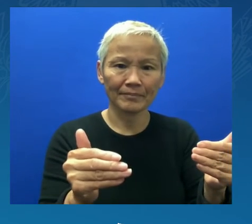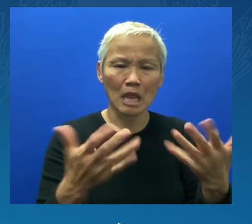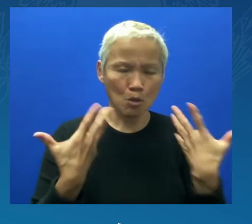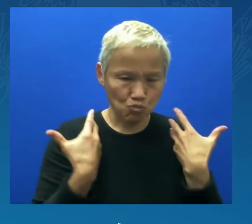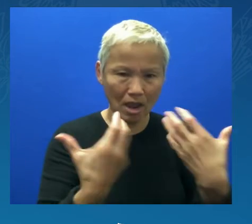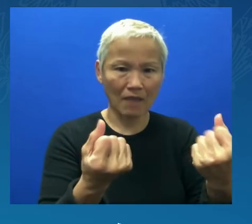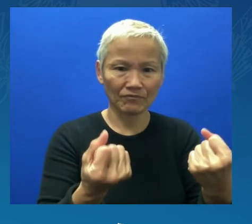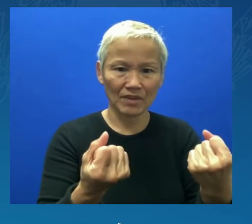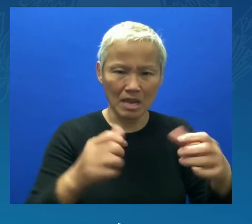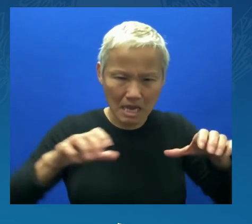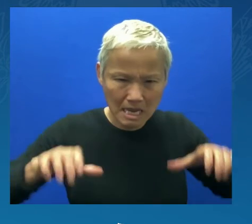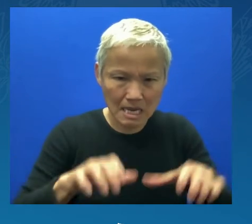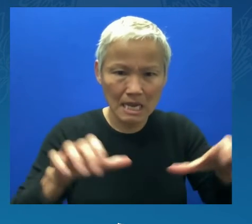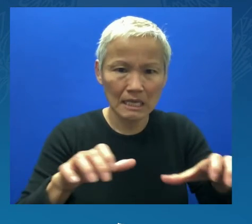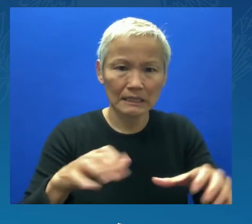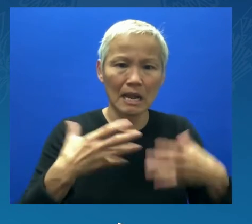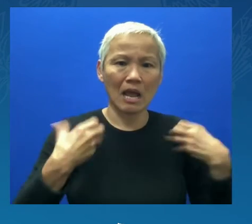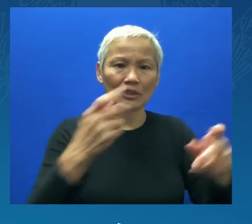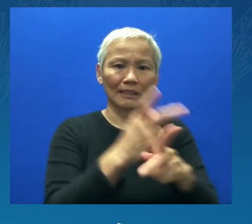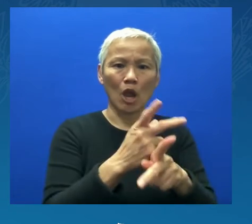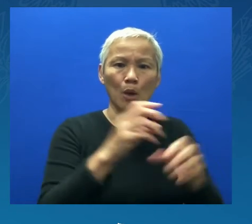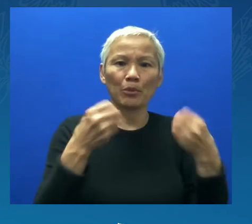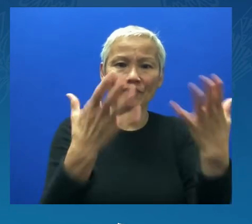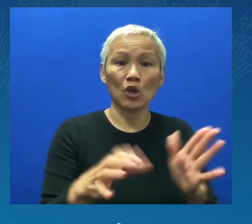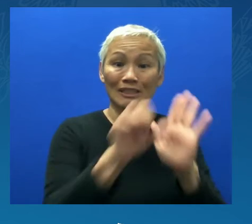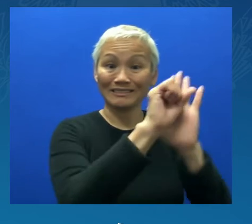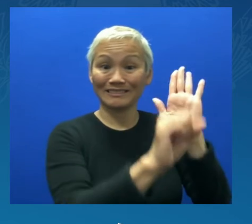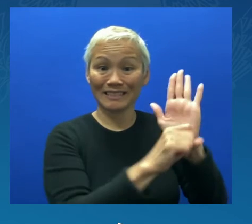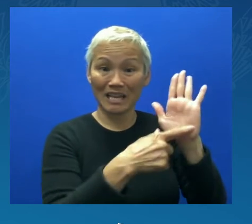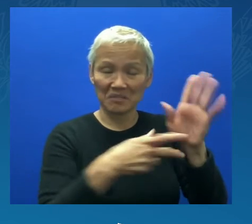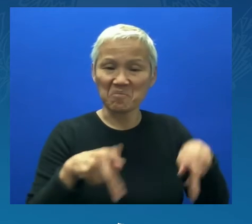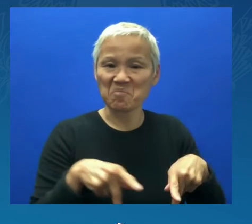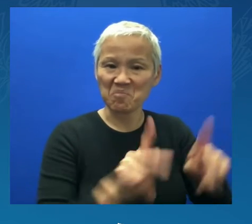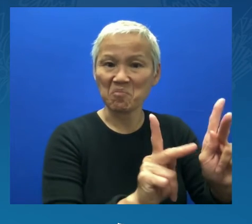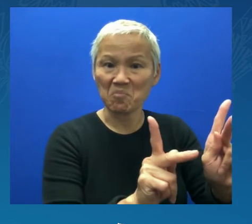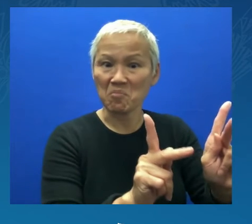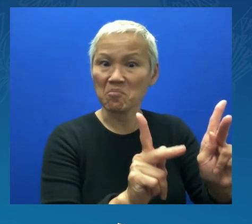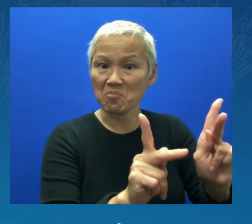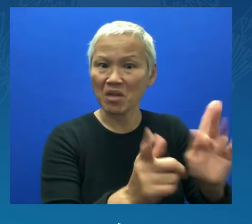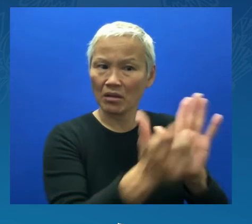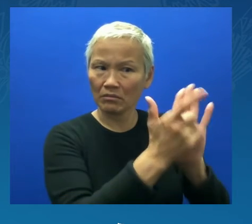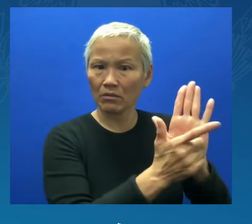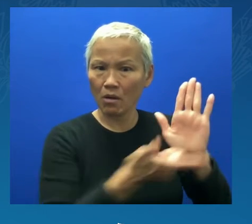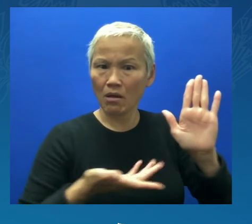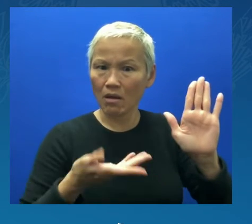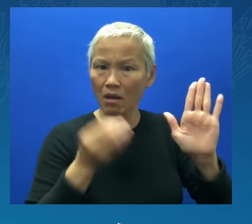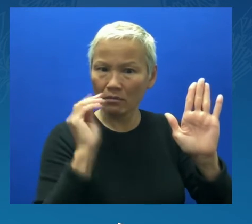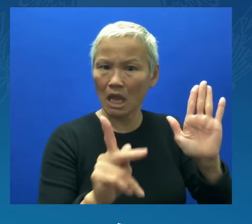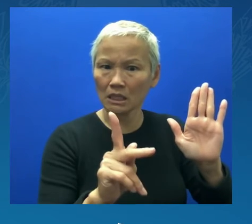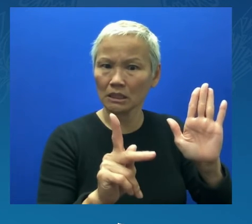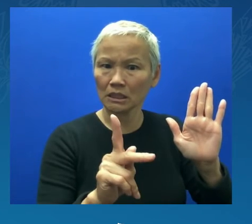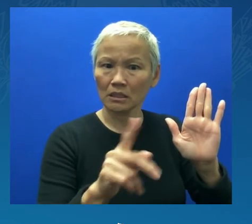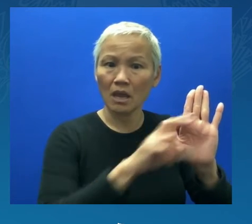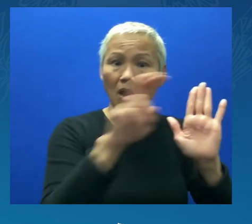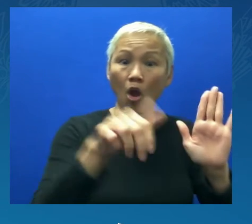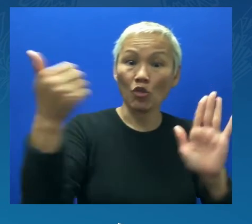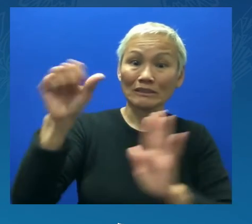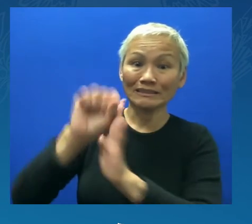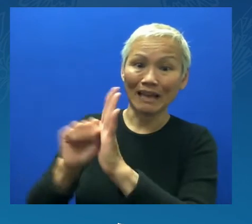to leave a state in which it is legal and go to a state in which it has been banned, but to help --